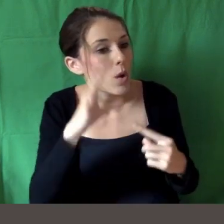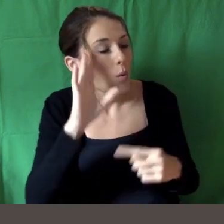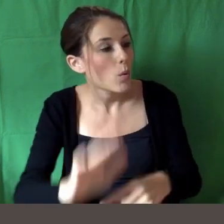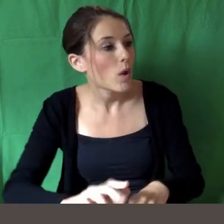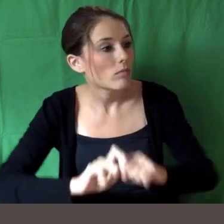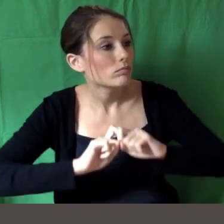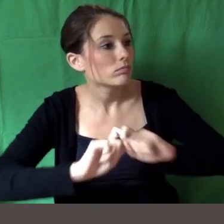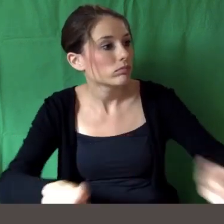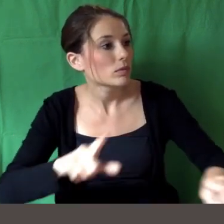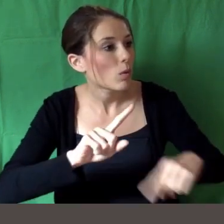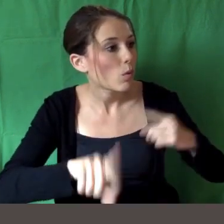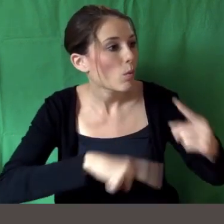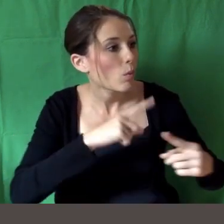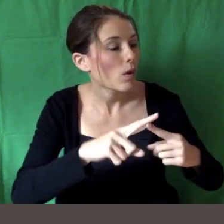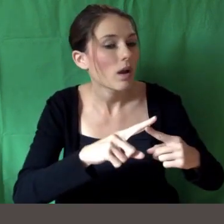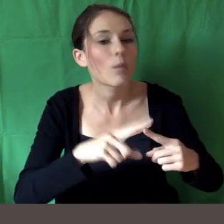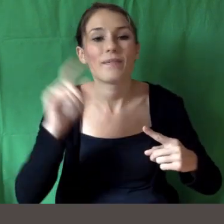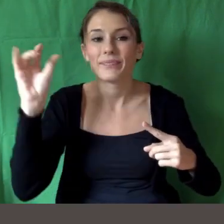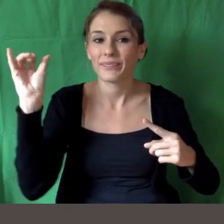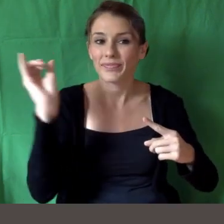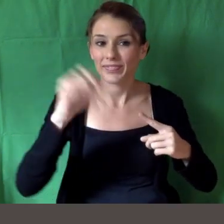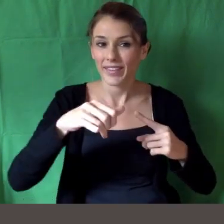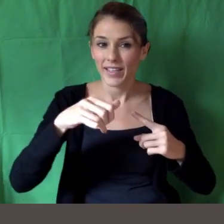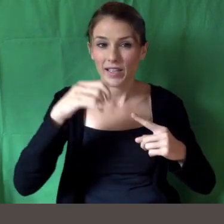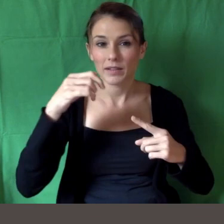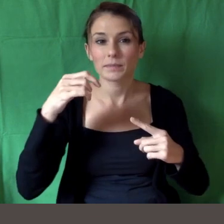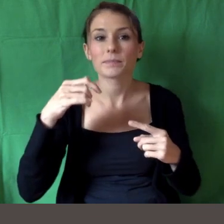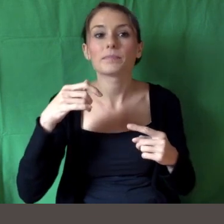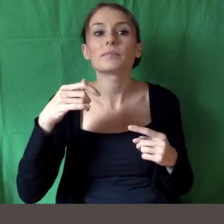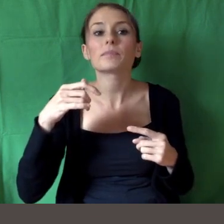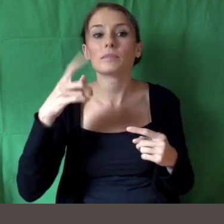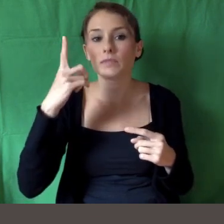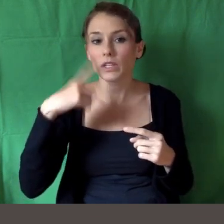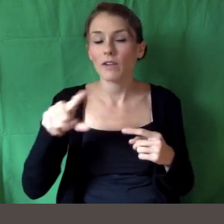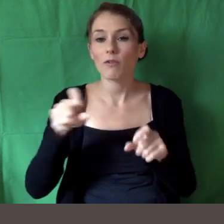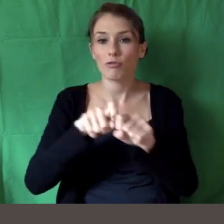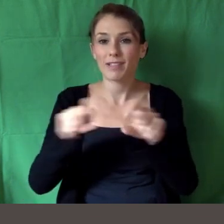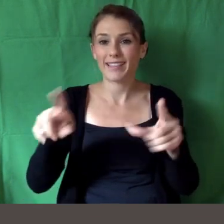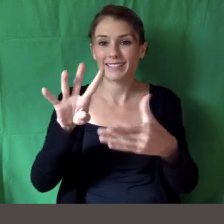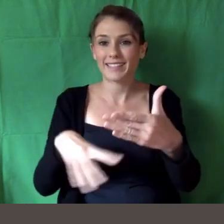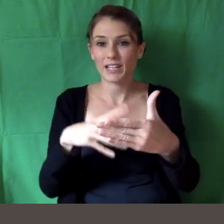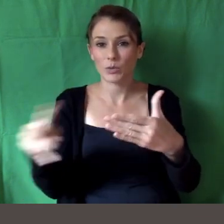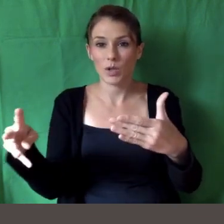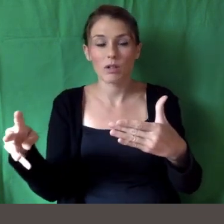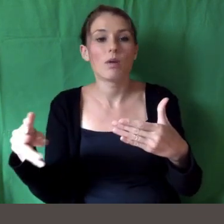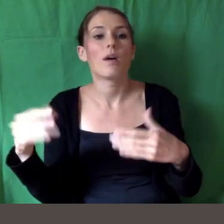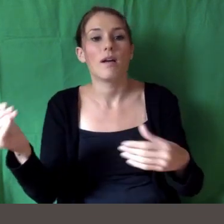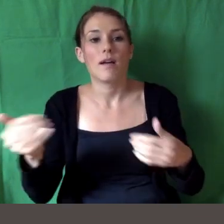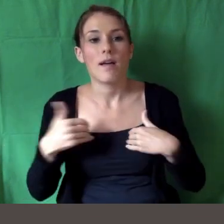So the source of truth for this kind of release schedules for the Python, we have something